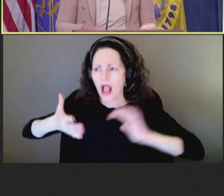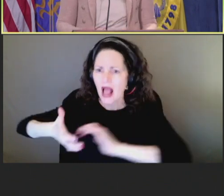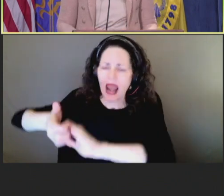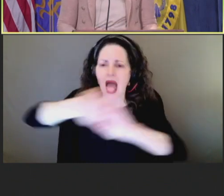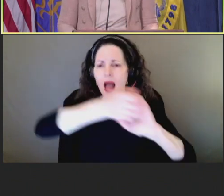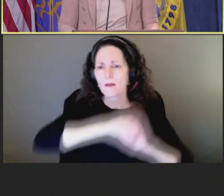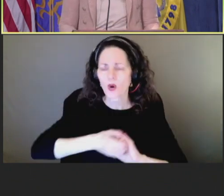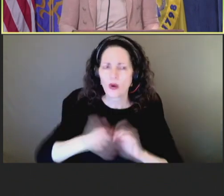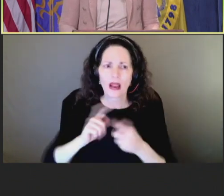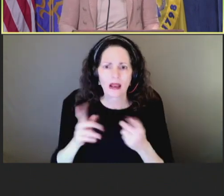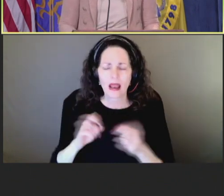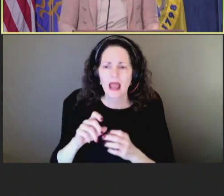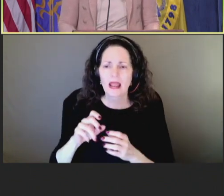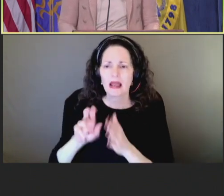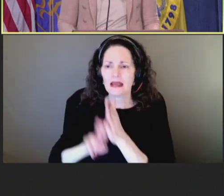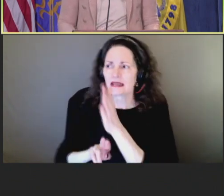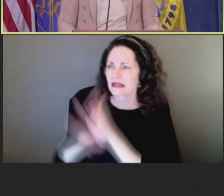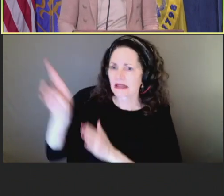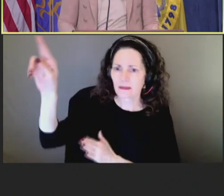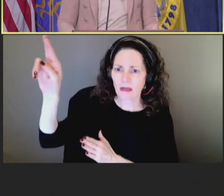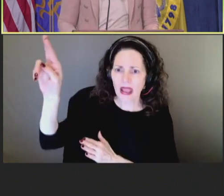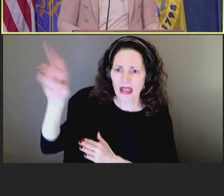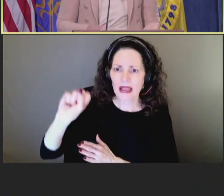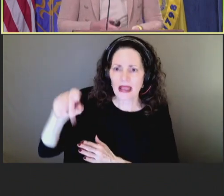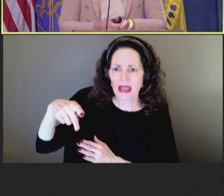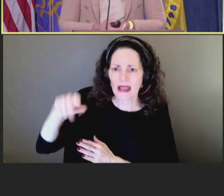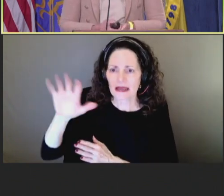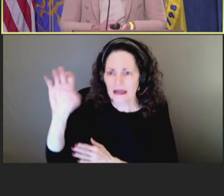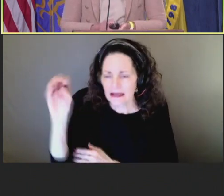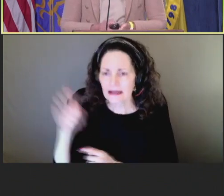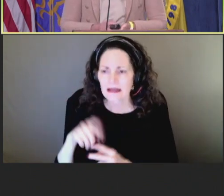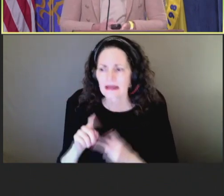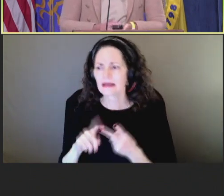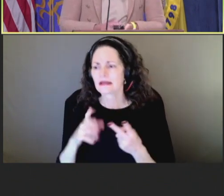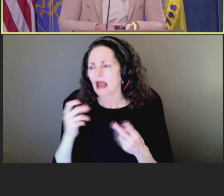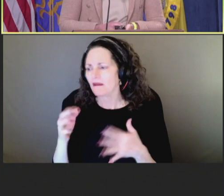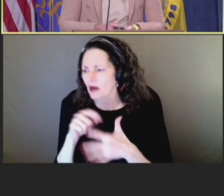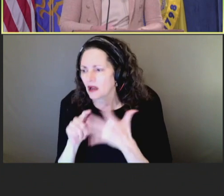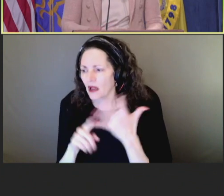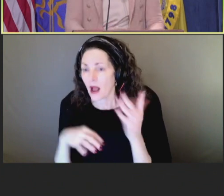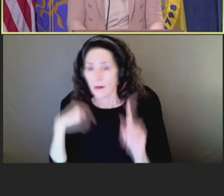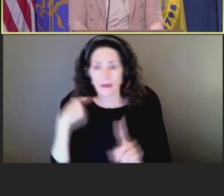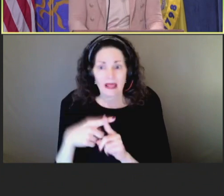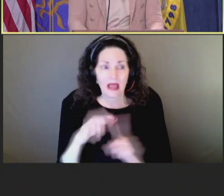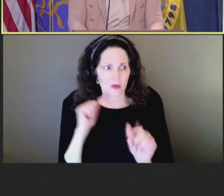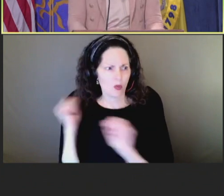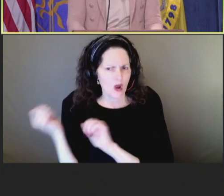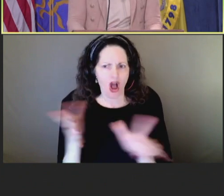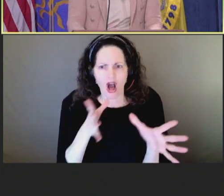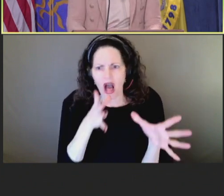the Manhattan Project. And we also have a shared hatred of cancer, which isn't nothing. Wouldn't